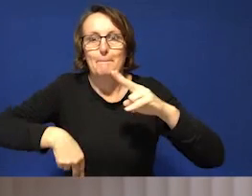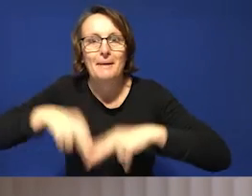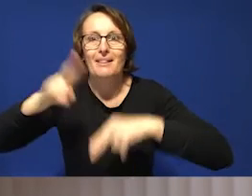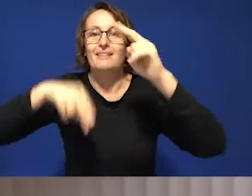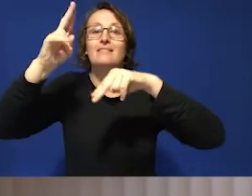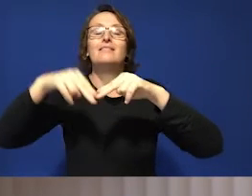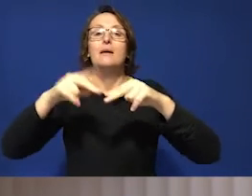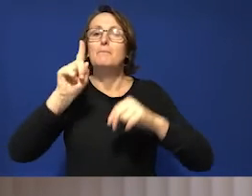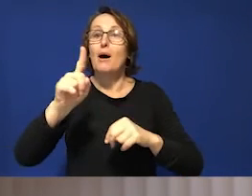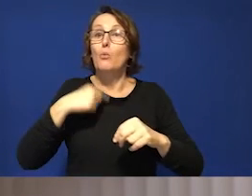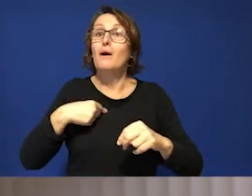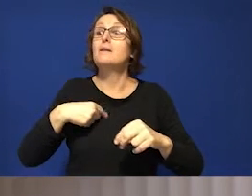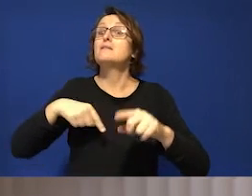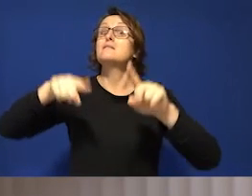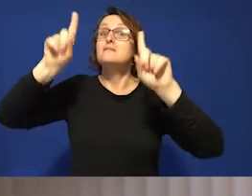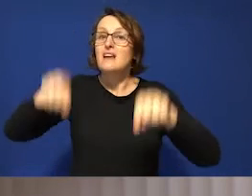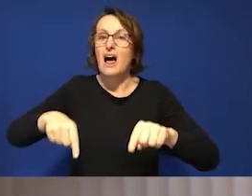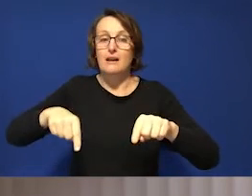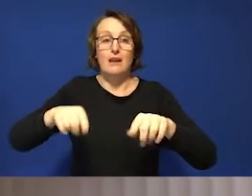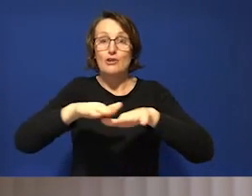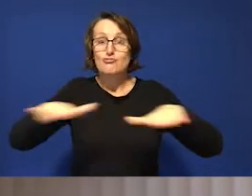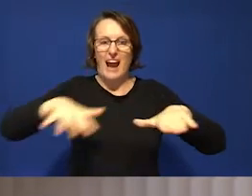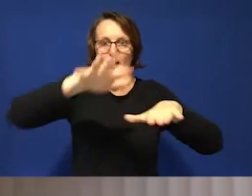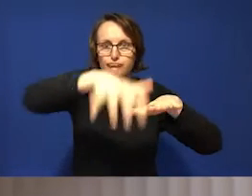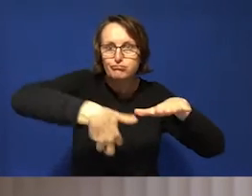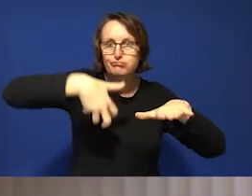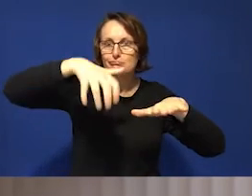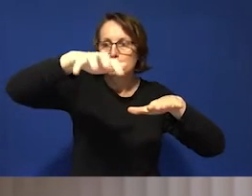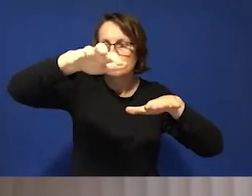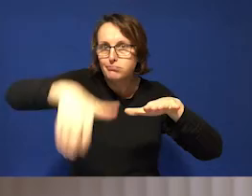And once we sort of broke ground